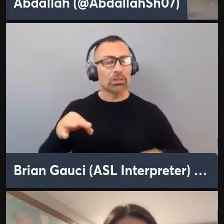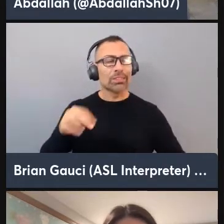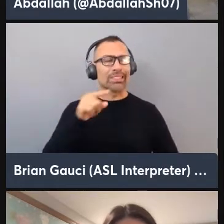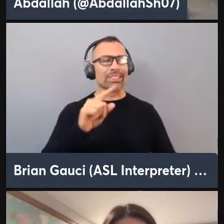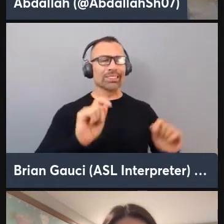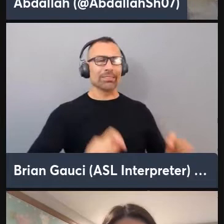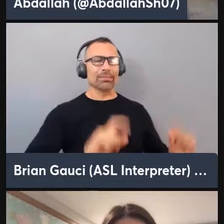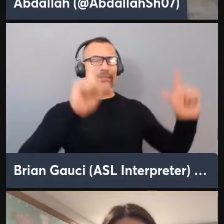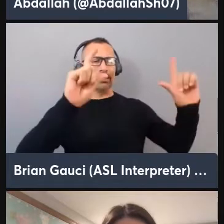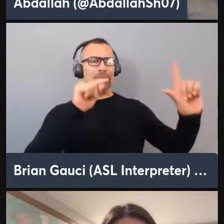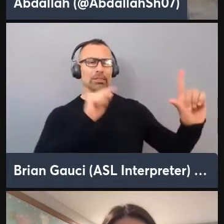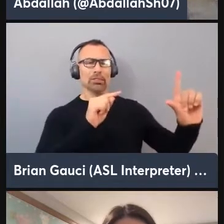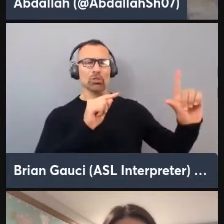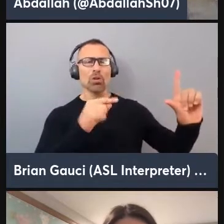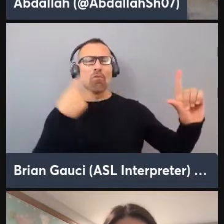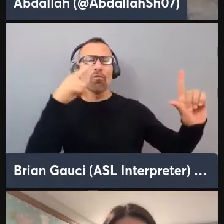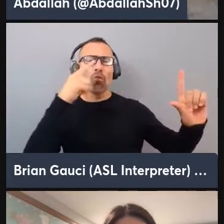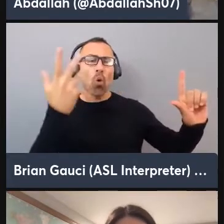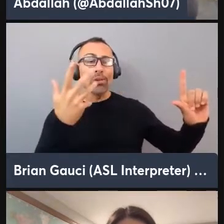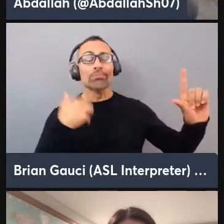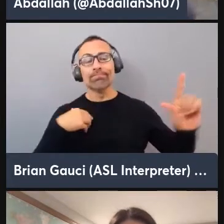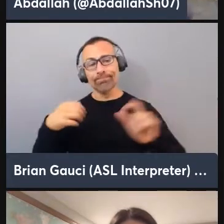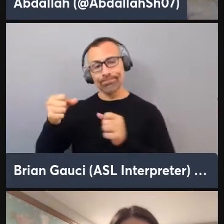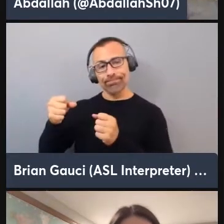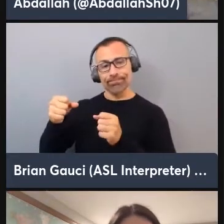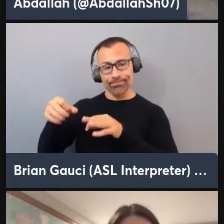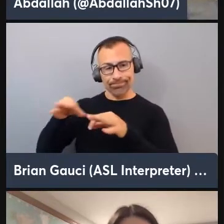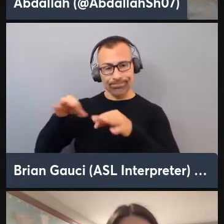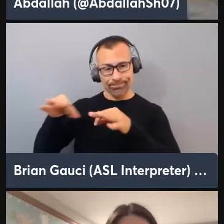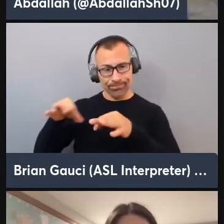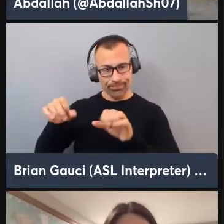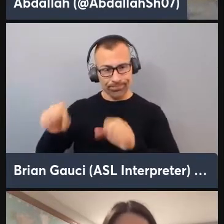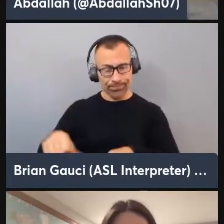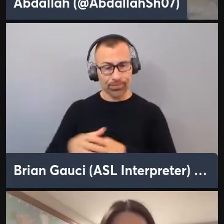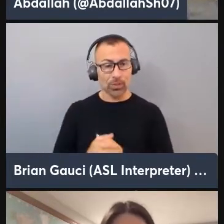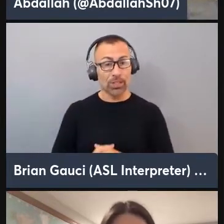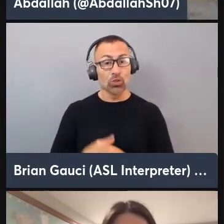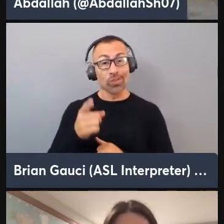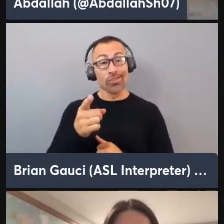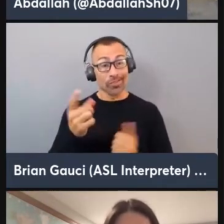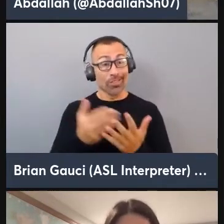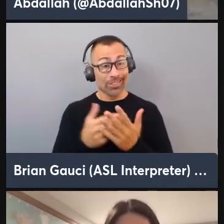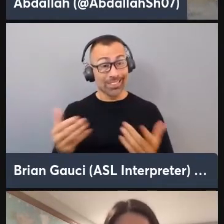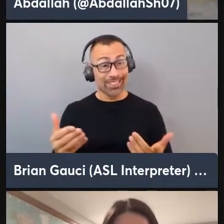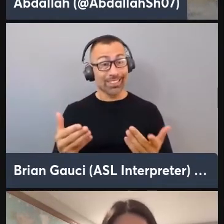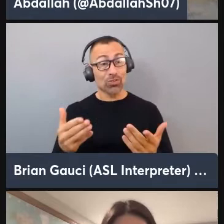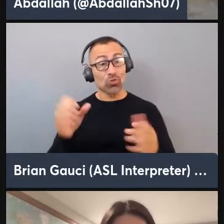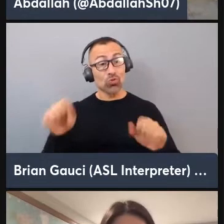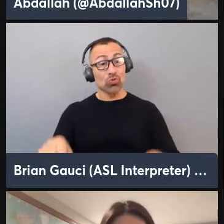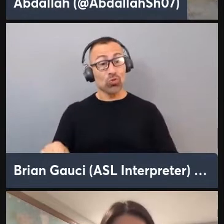So these are all things that you can extract out of the response that you get back from our authentication library.